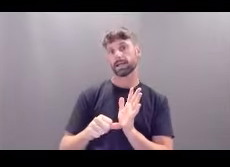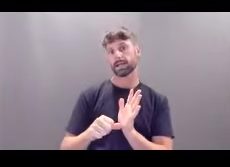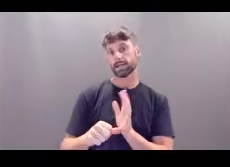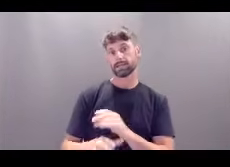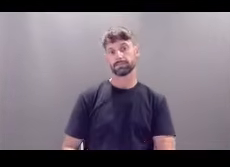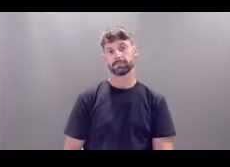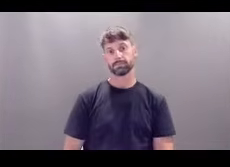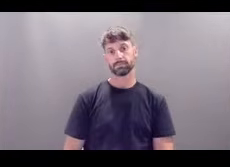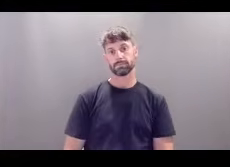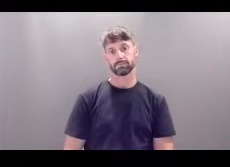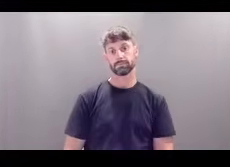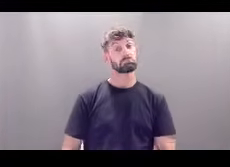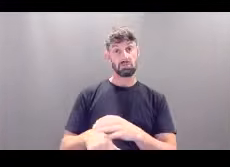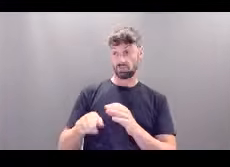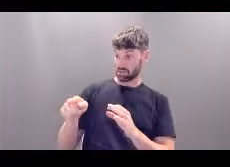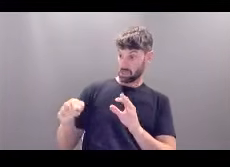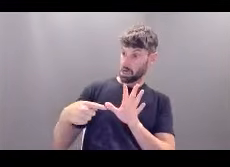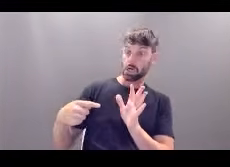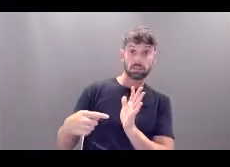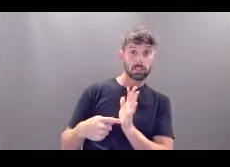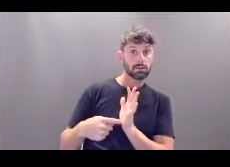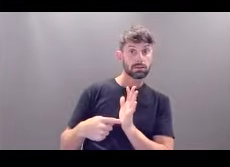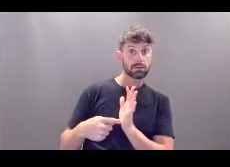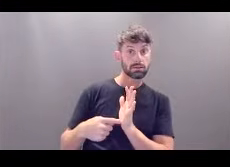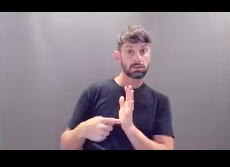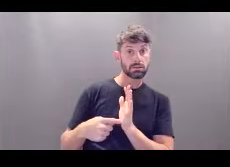Is the AT funded or provided by someone else?